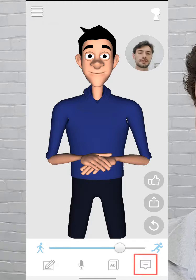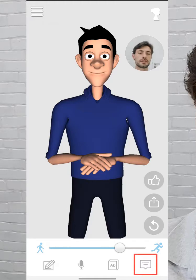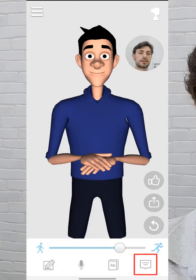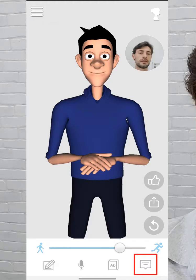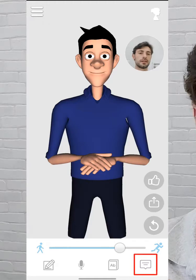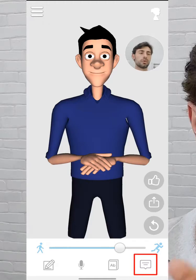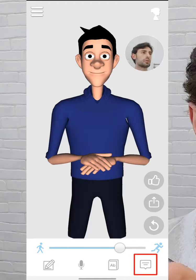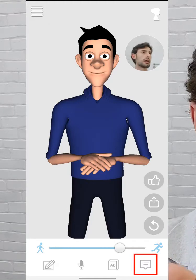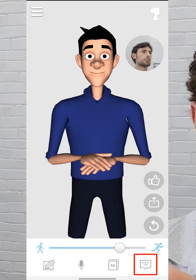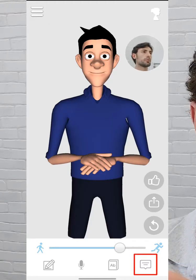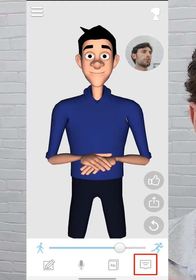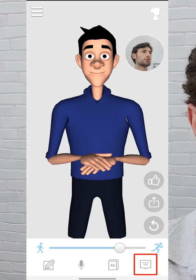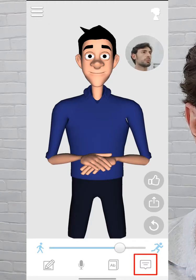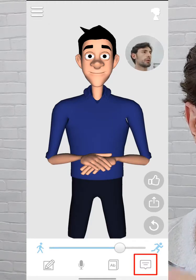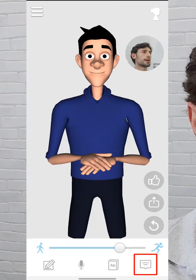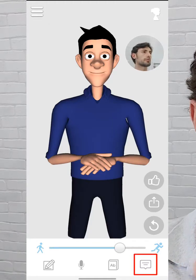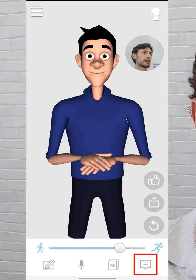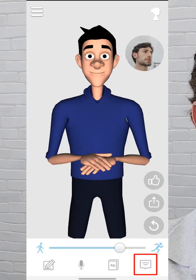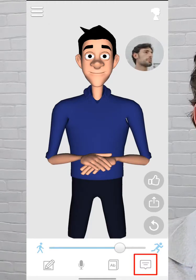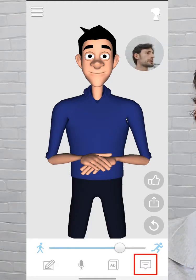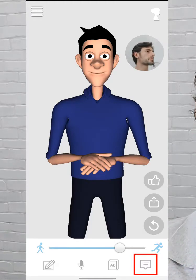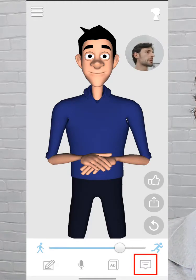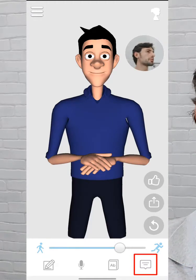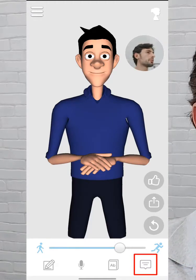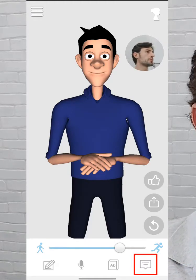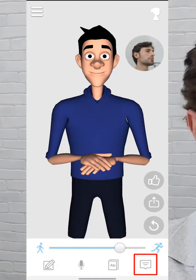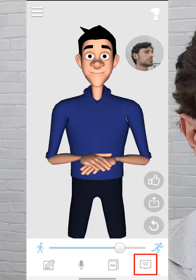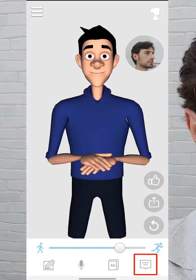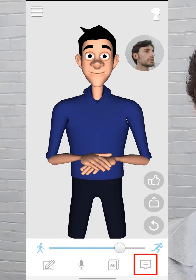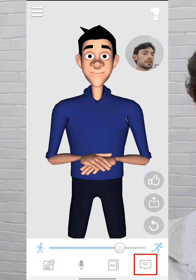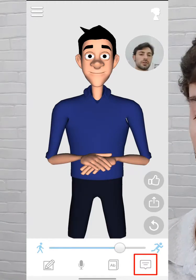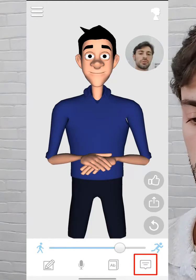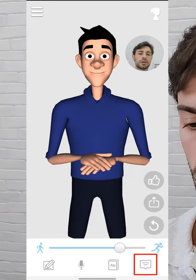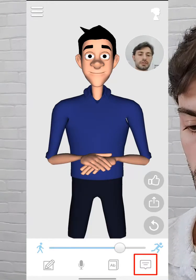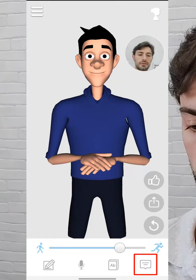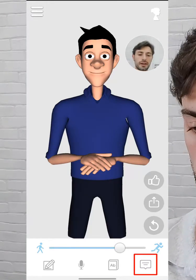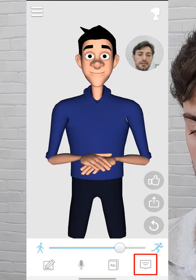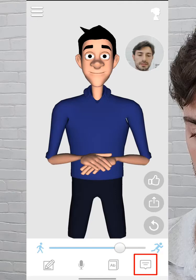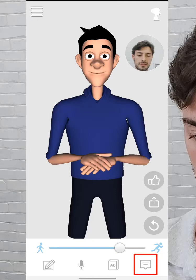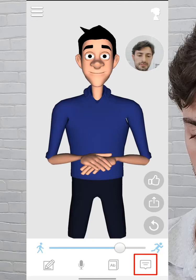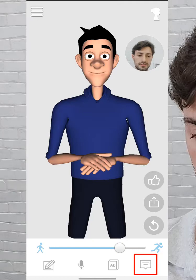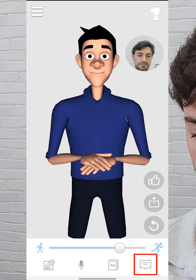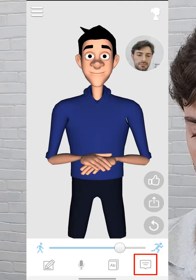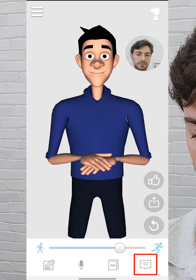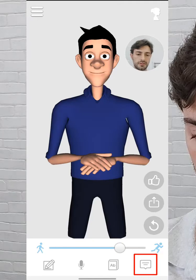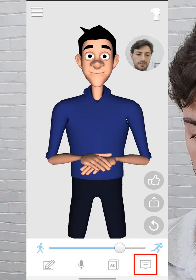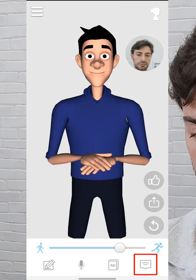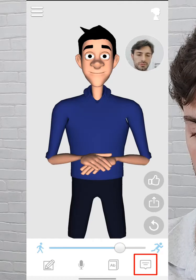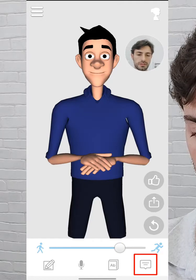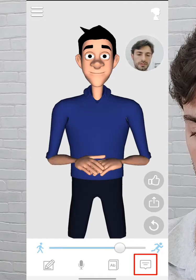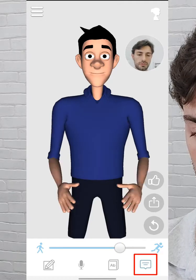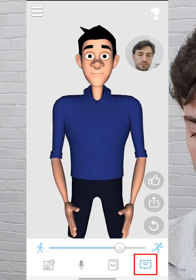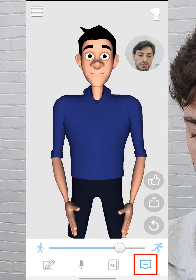The time of the doll's video has to be the same time as the After Effects video. About 15 seconds.